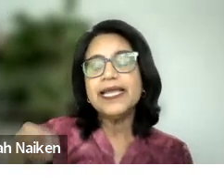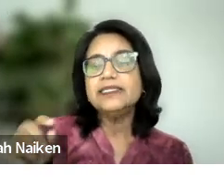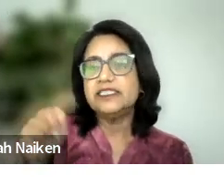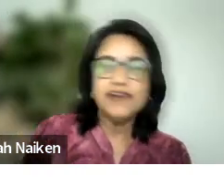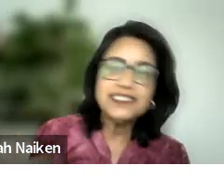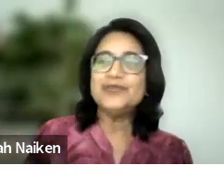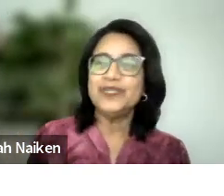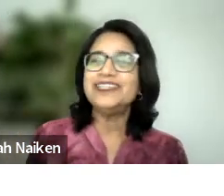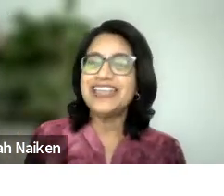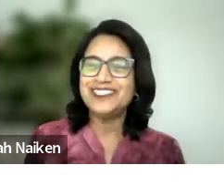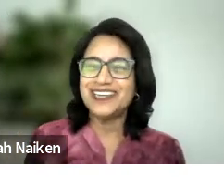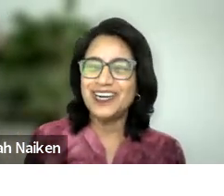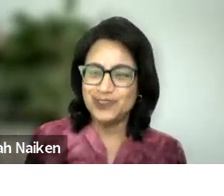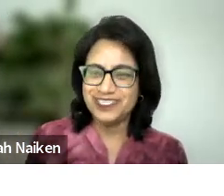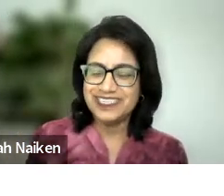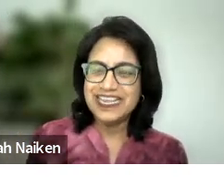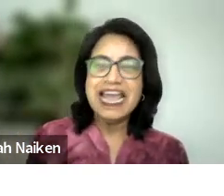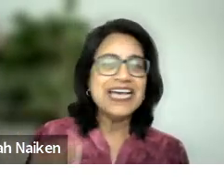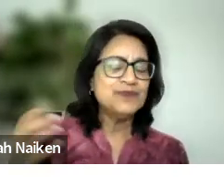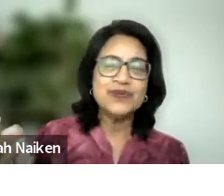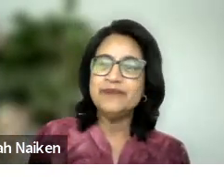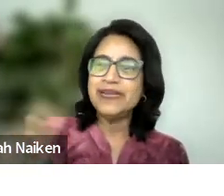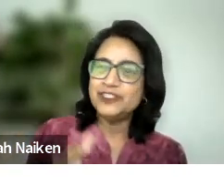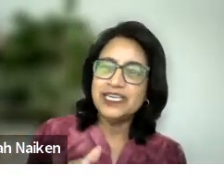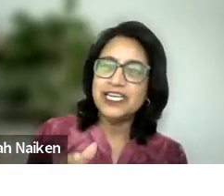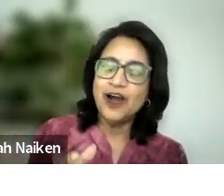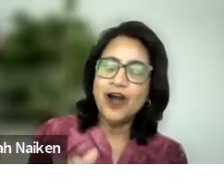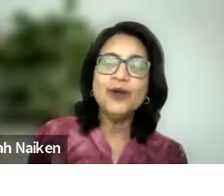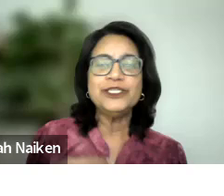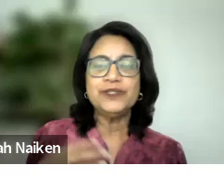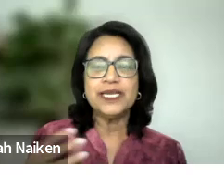So what I'm going to talk about Asian, I will talk about the commonalities that run through Asian cultures.